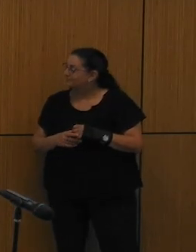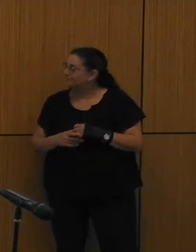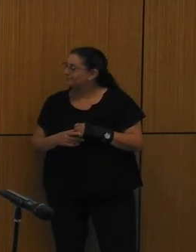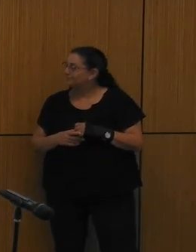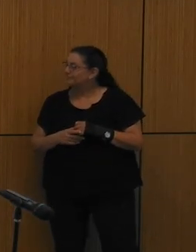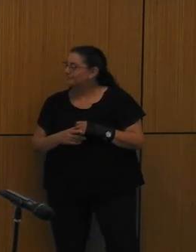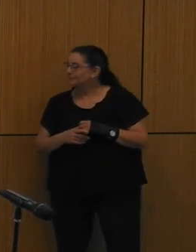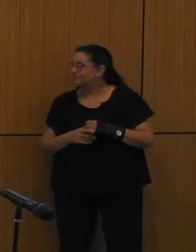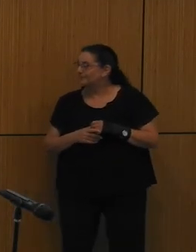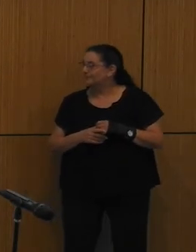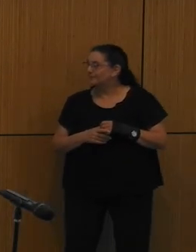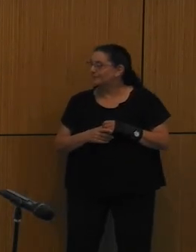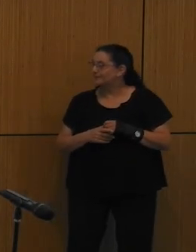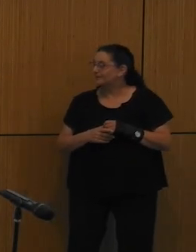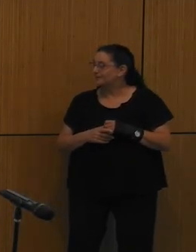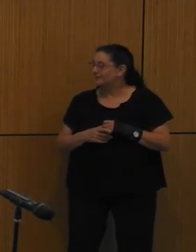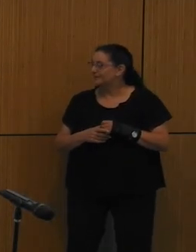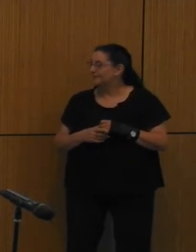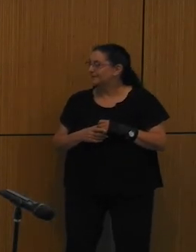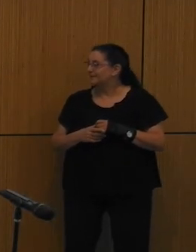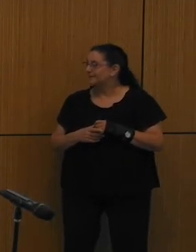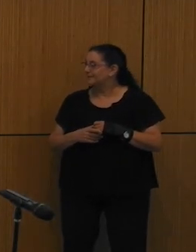and I'm.